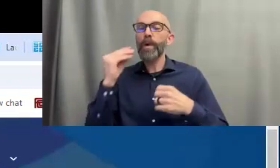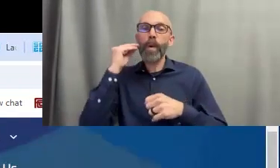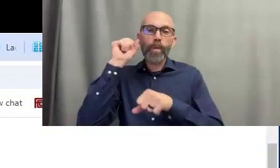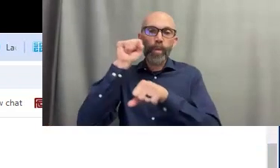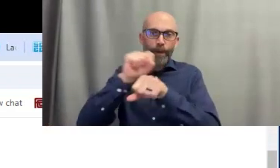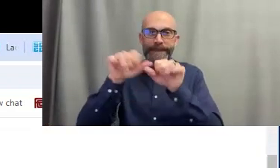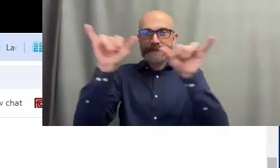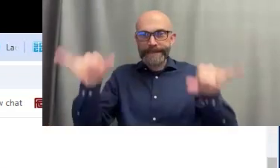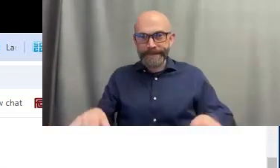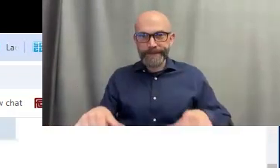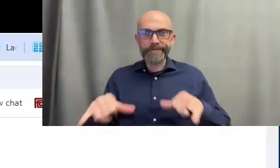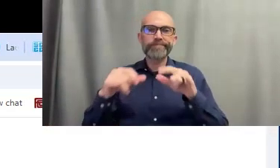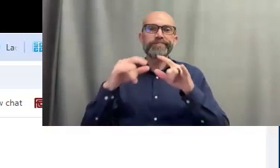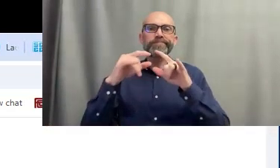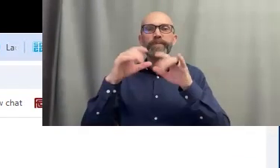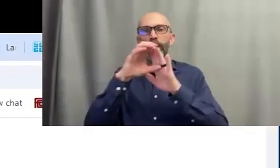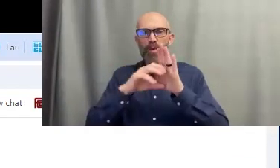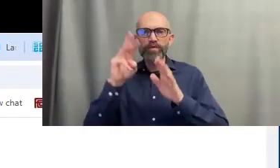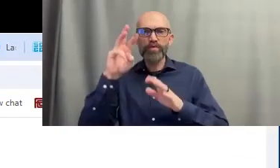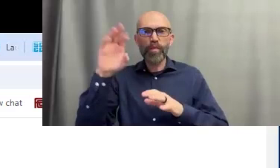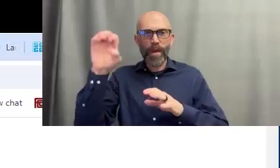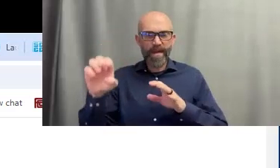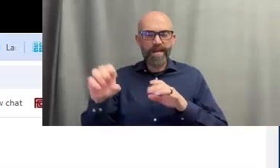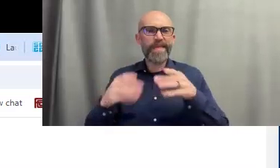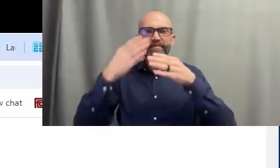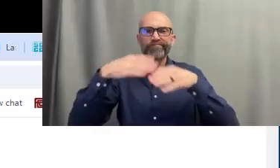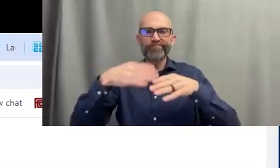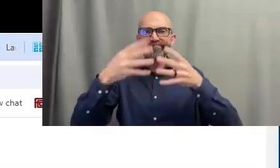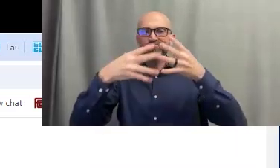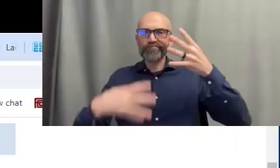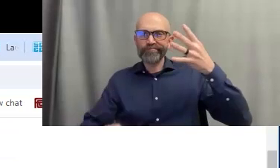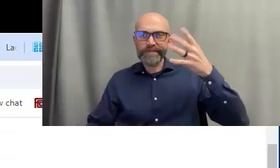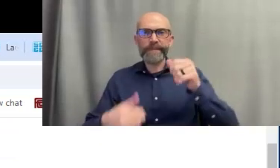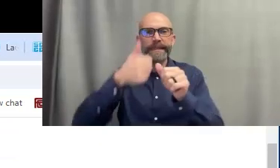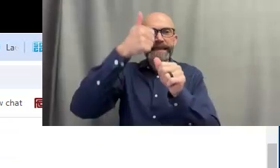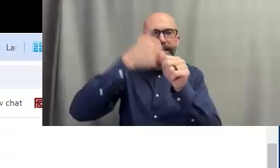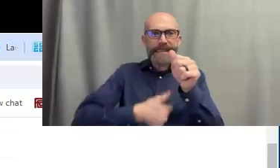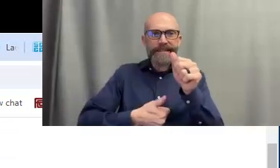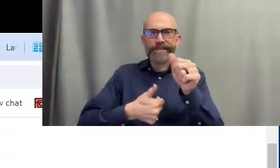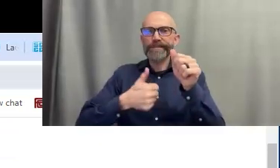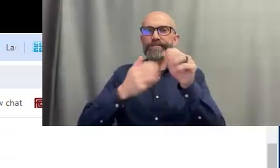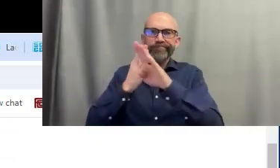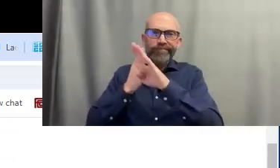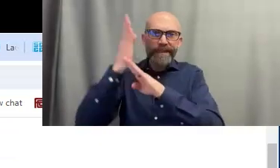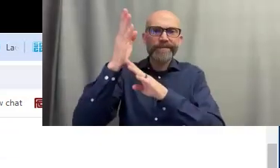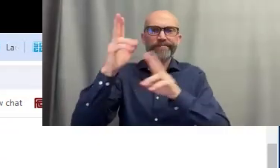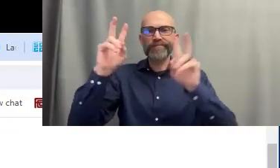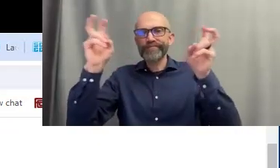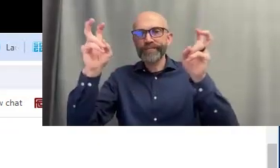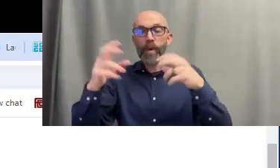And, you can see that they break them down by, each of the, the major subjects or the, the CIDs.